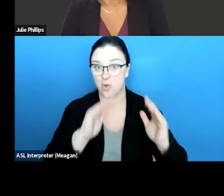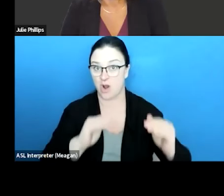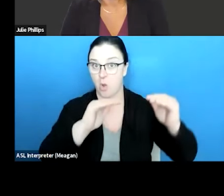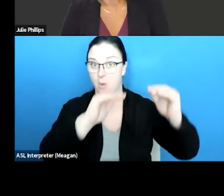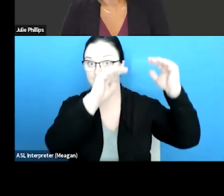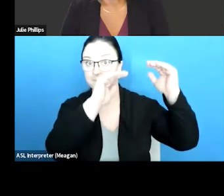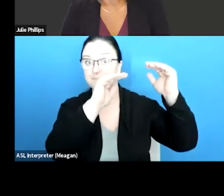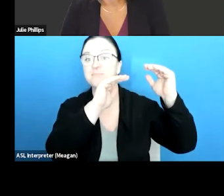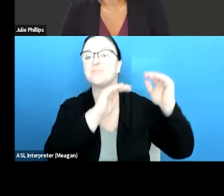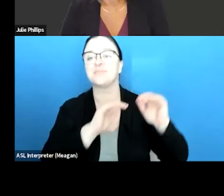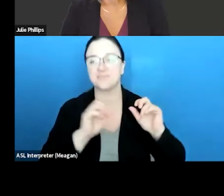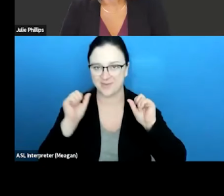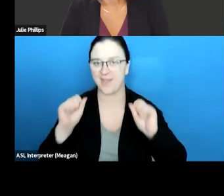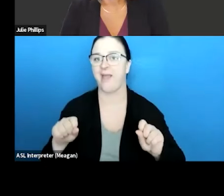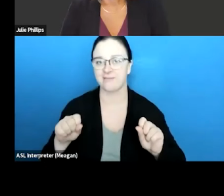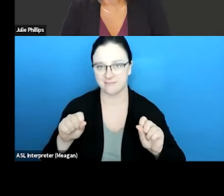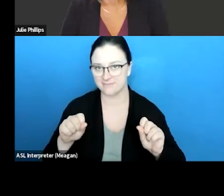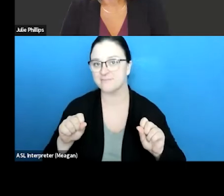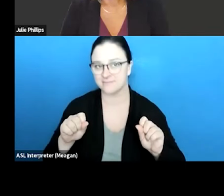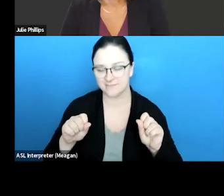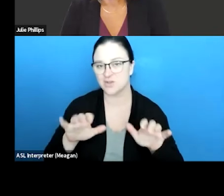there is that flexibility in the system to do that.